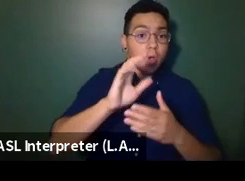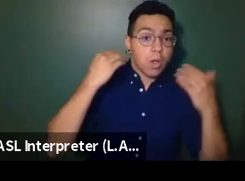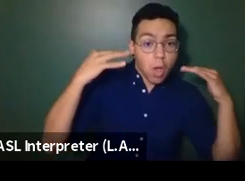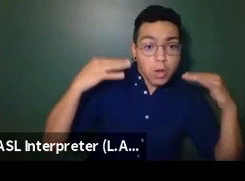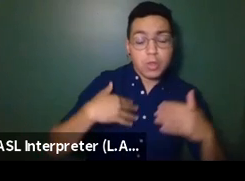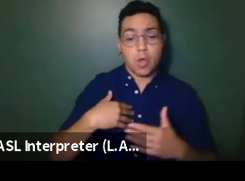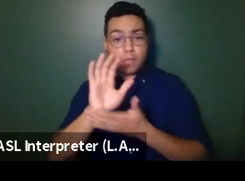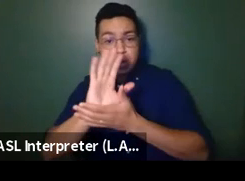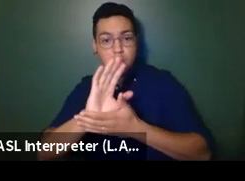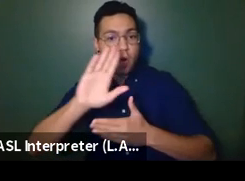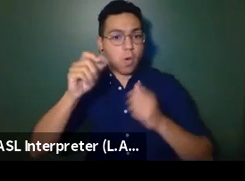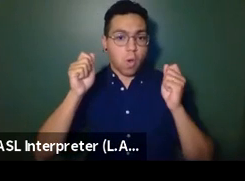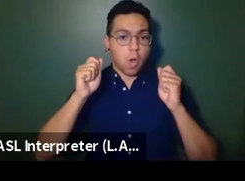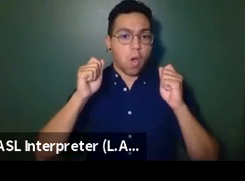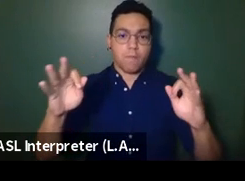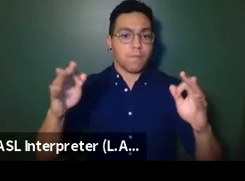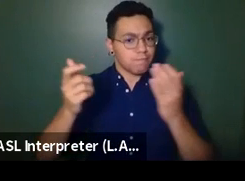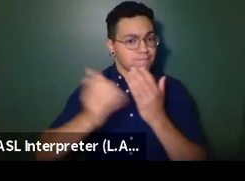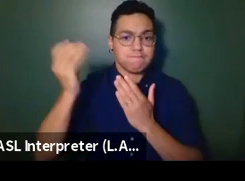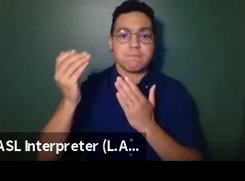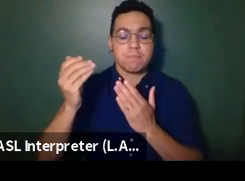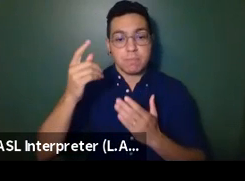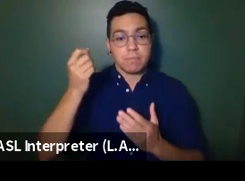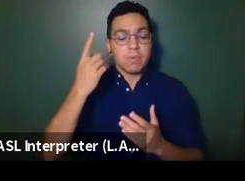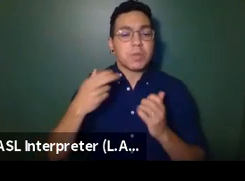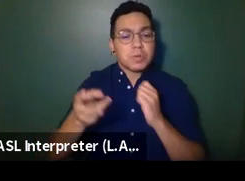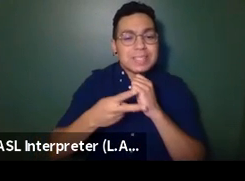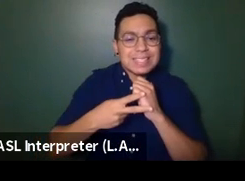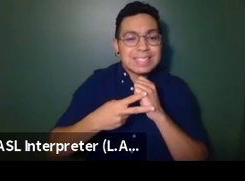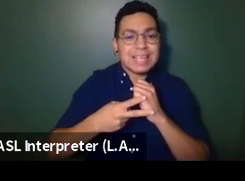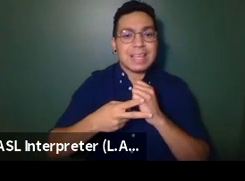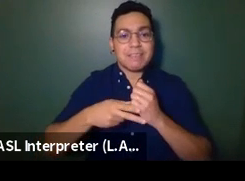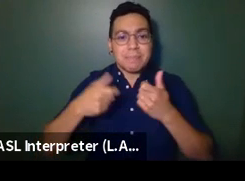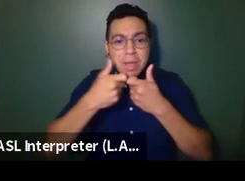Jeff Crawford: Because we want to preserve bandwidth and we also want to highlight our ASL interpreters for today.